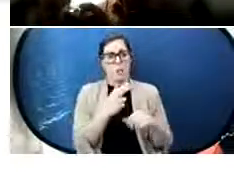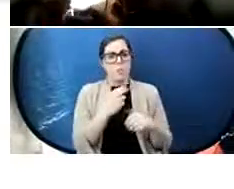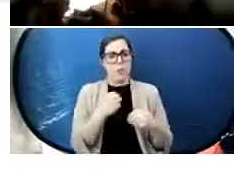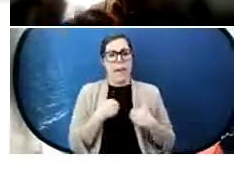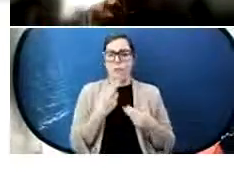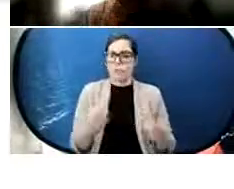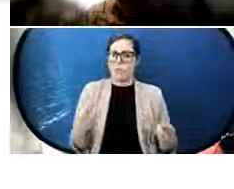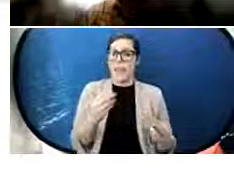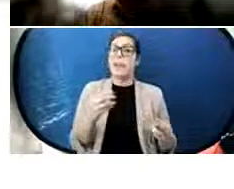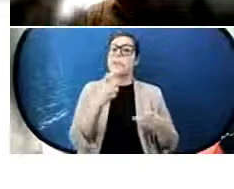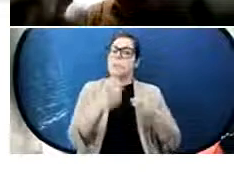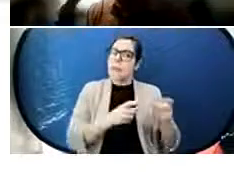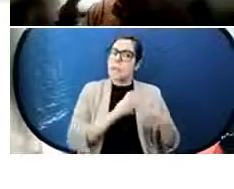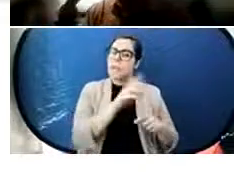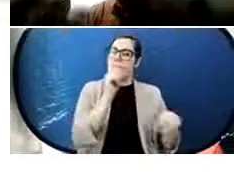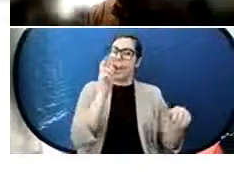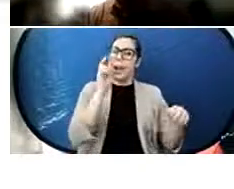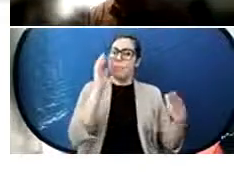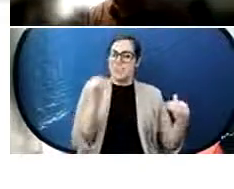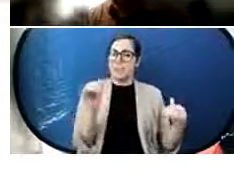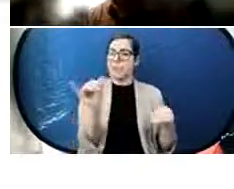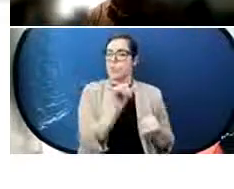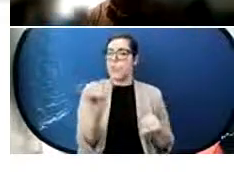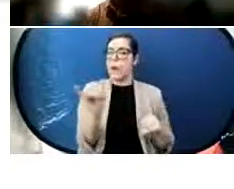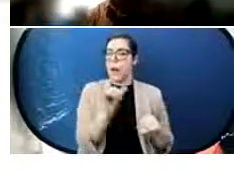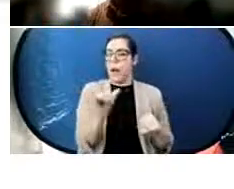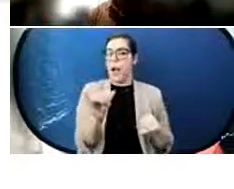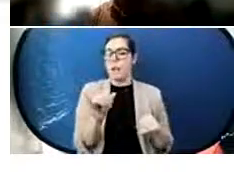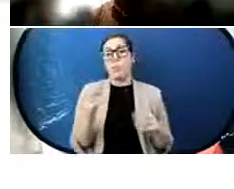and understand some of the legal nuances so we hope you'll be able to partner with us